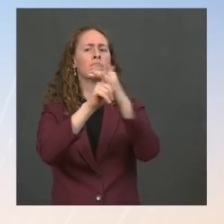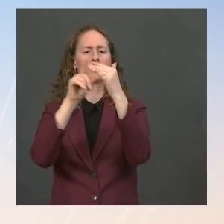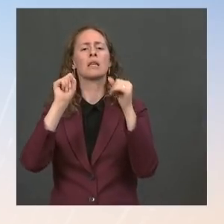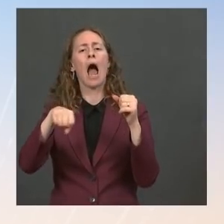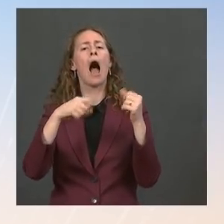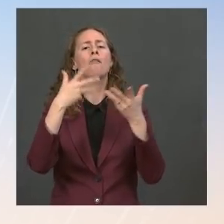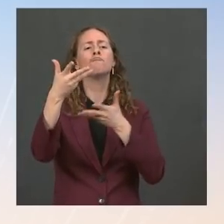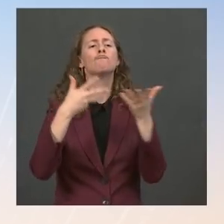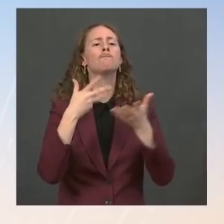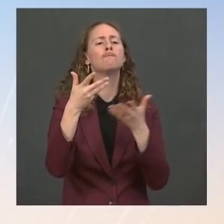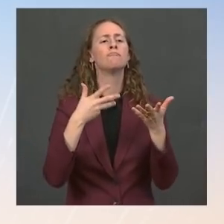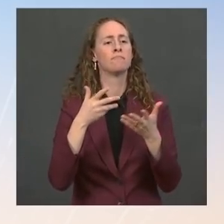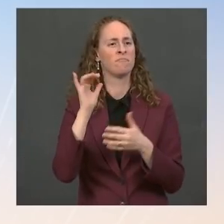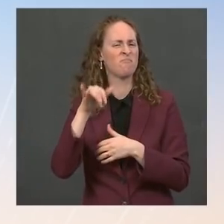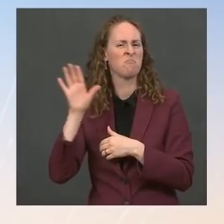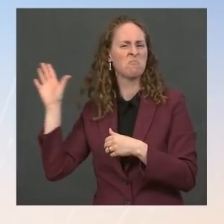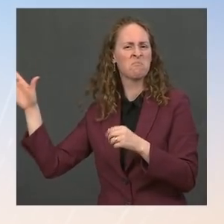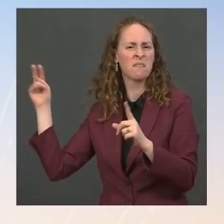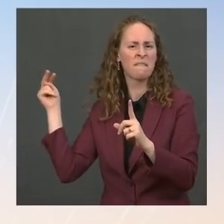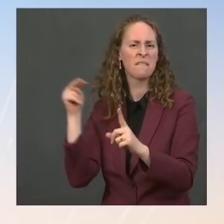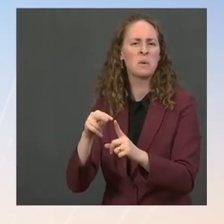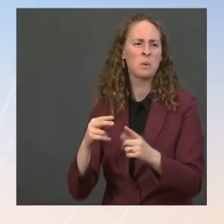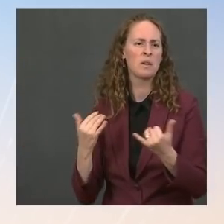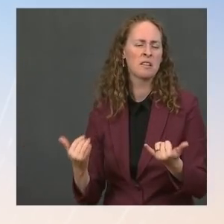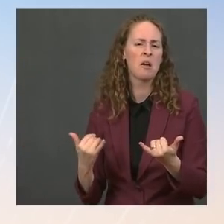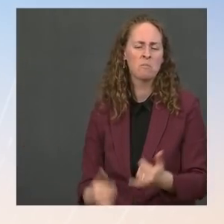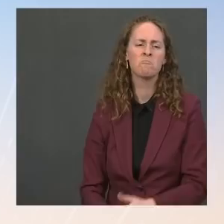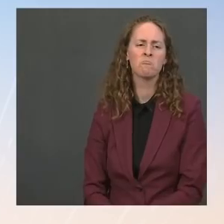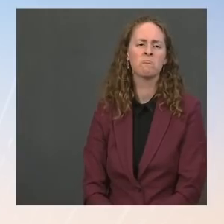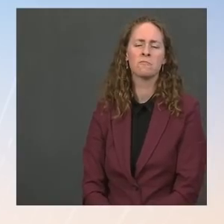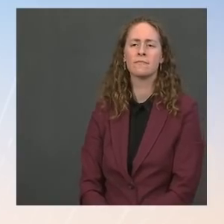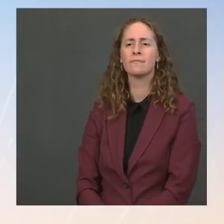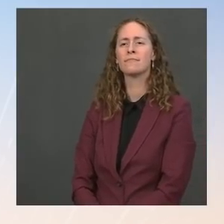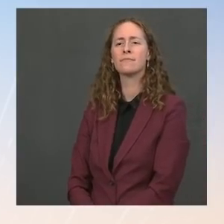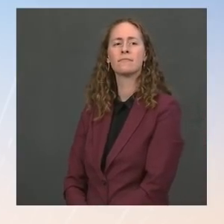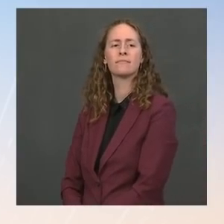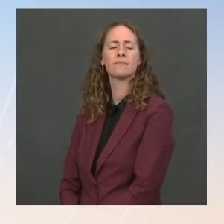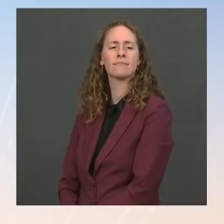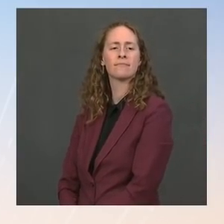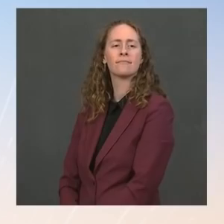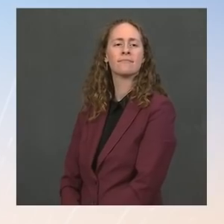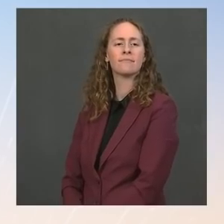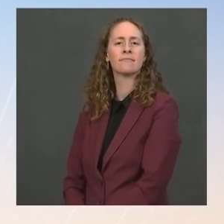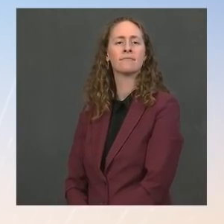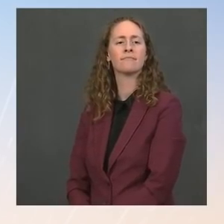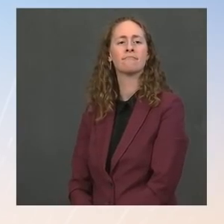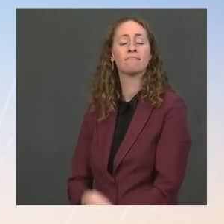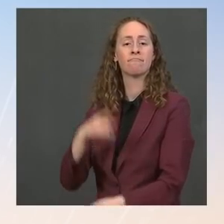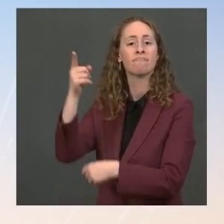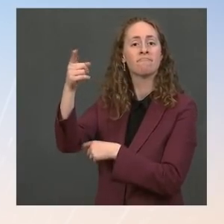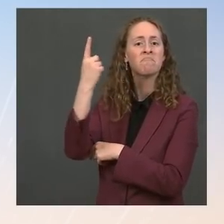Go ahead. The Press: Some of the President's counterparts who will be in attendance at the U.N. this week have not gotten vaccinated;